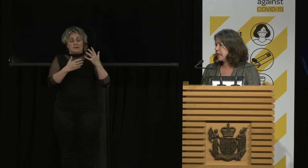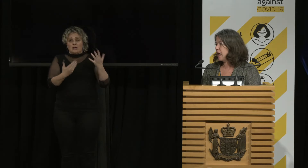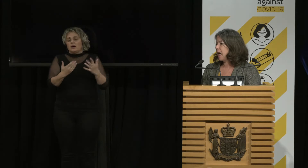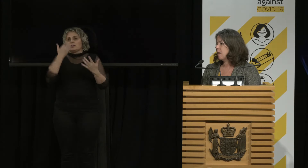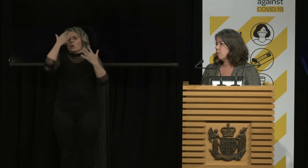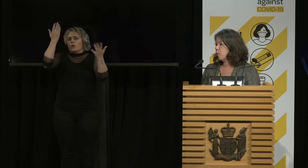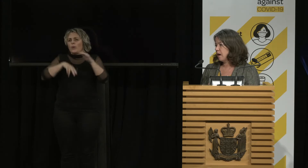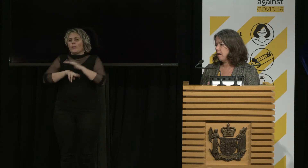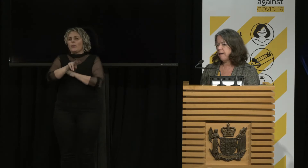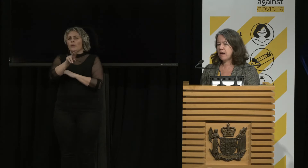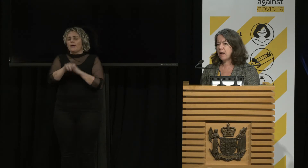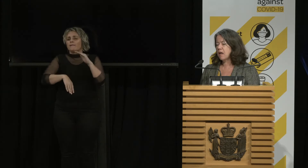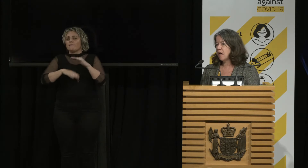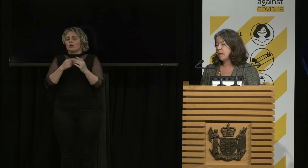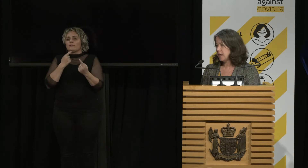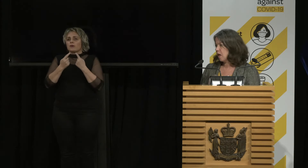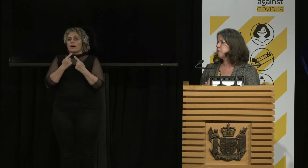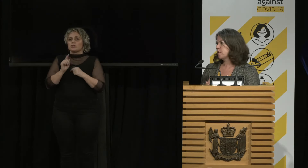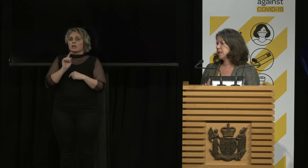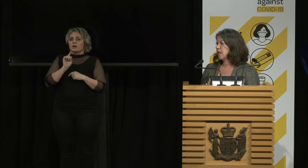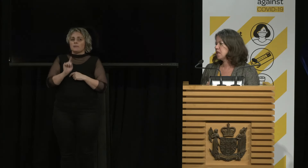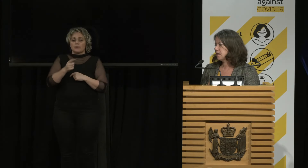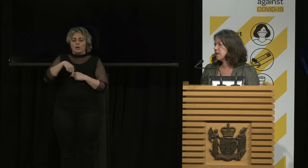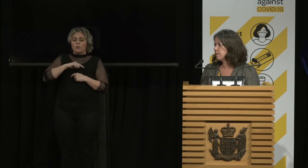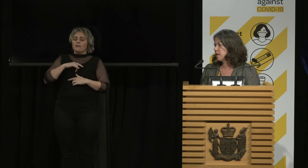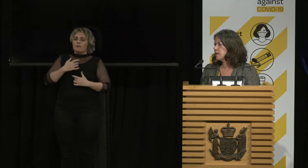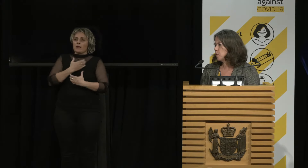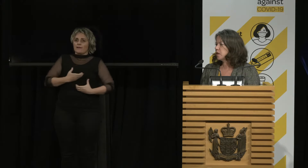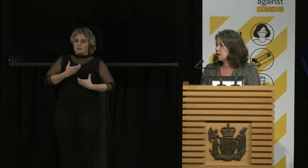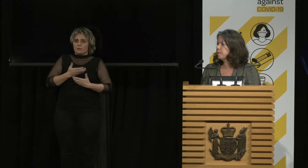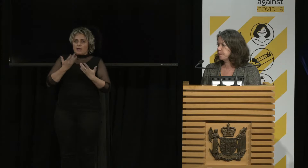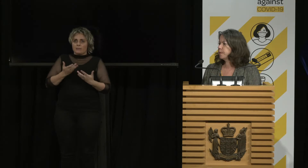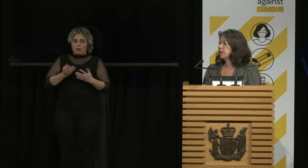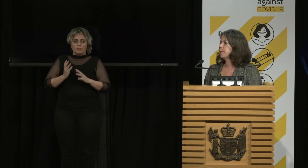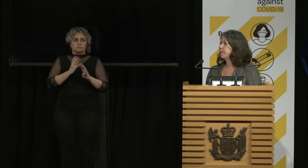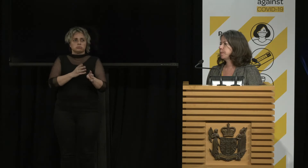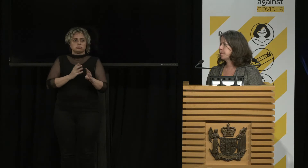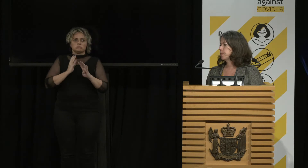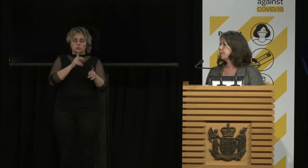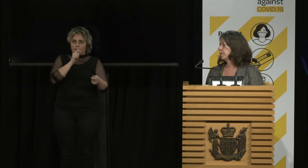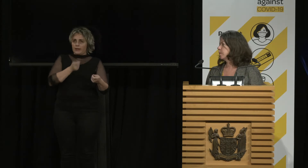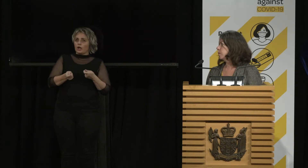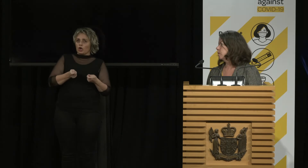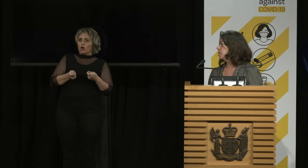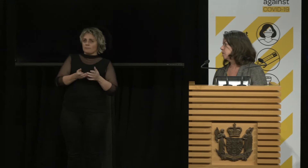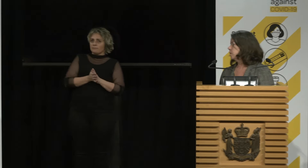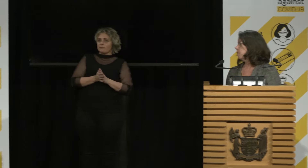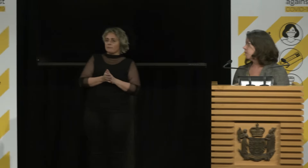think that is a crystal ball in terms of you will never be able to meet full capacity but in